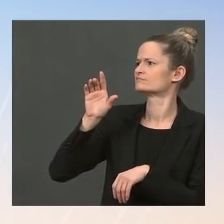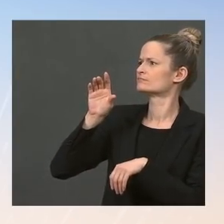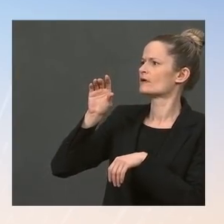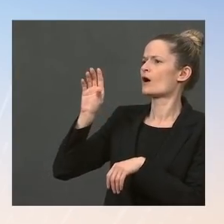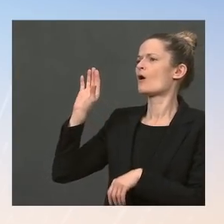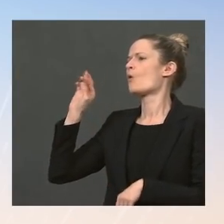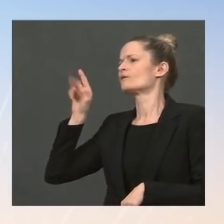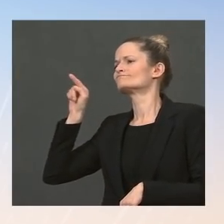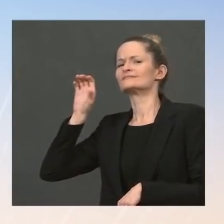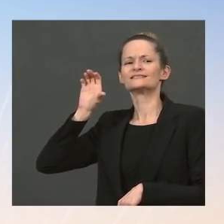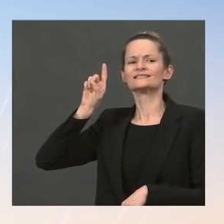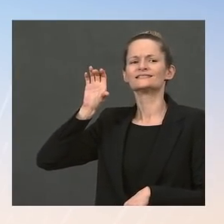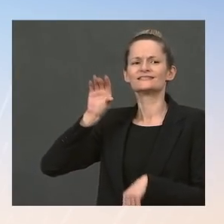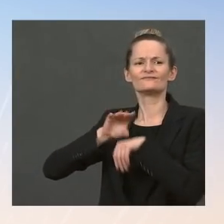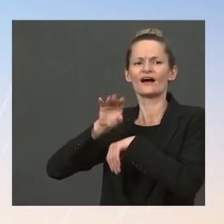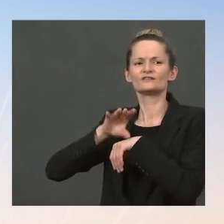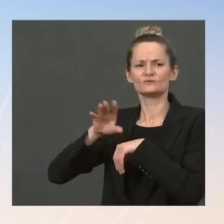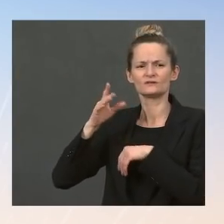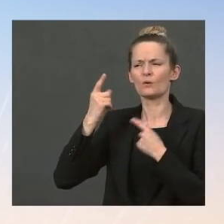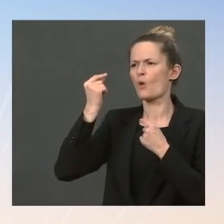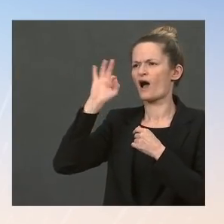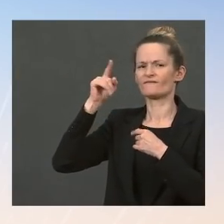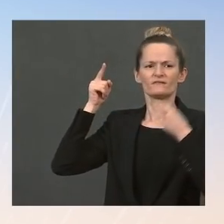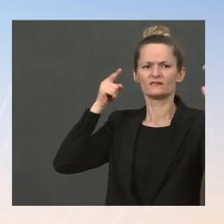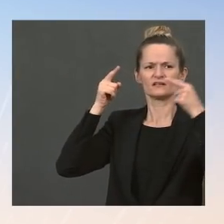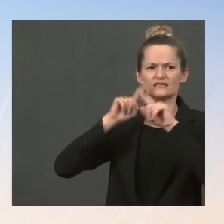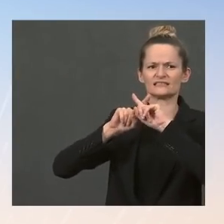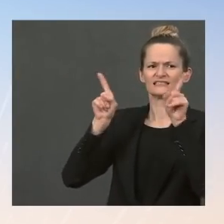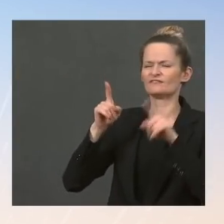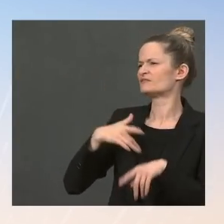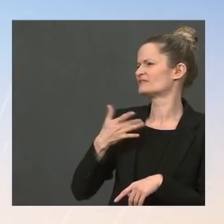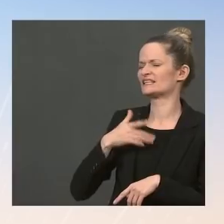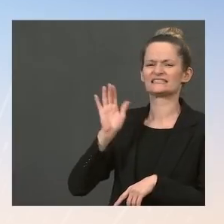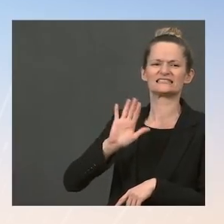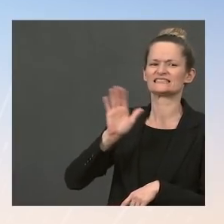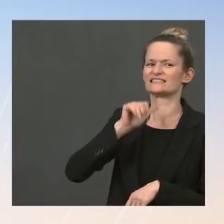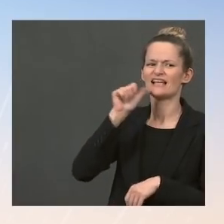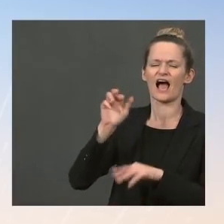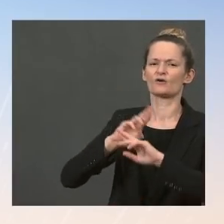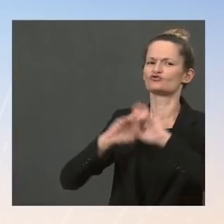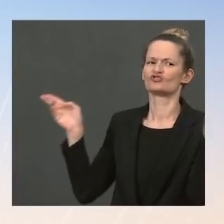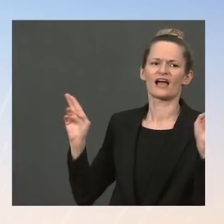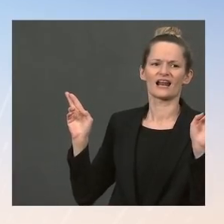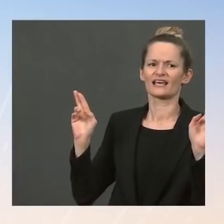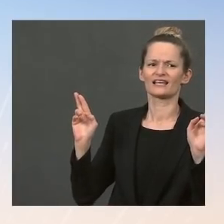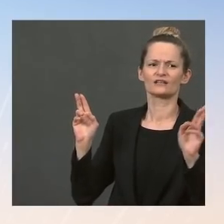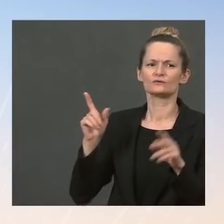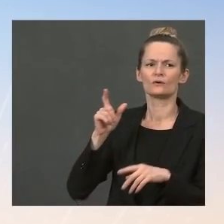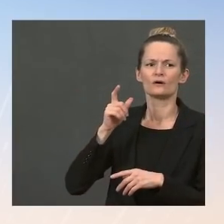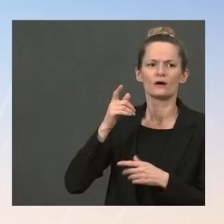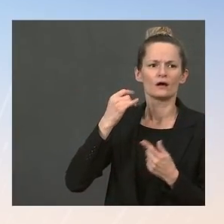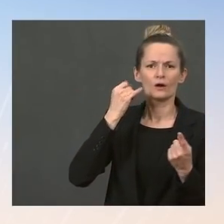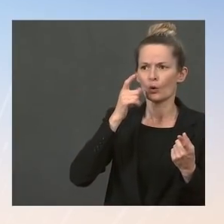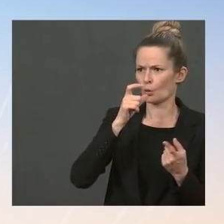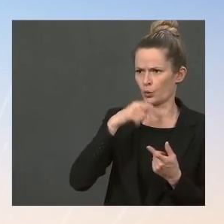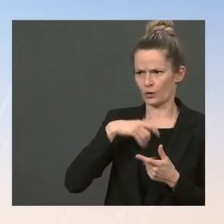if they don't think boosters should be ready at this time. I guess, then, who is the administration going to listen to -- its top doctors or these outside advisory committees?